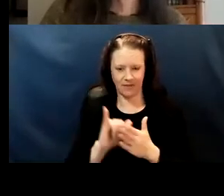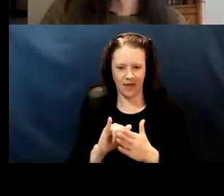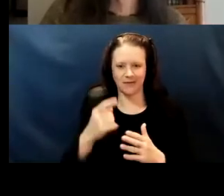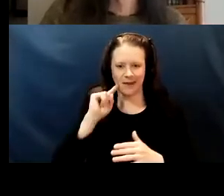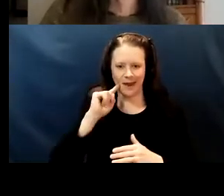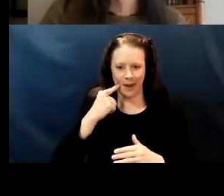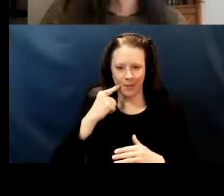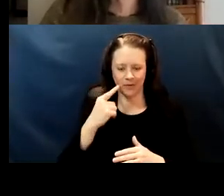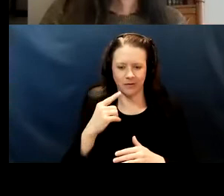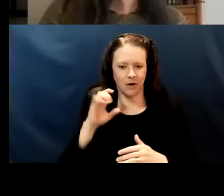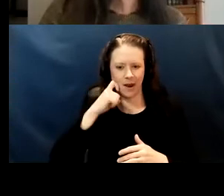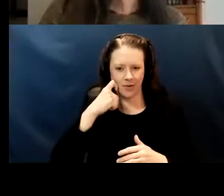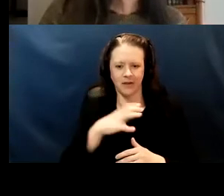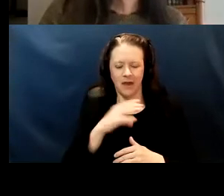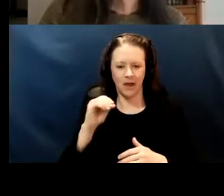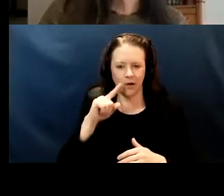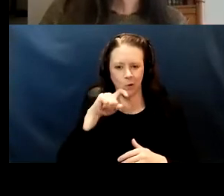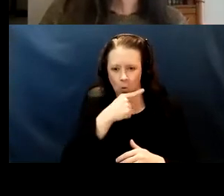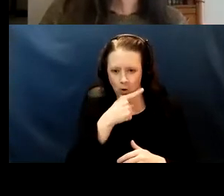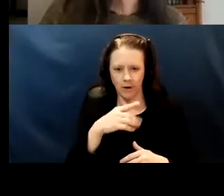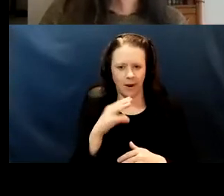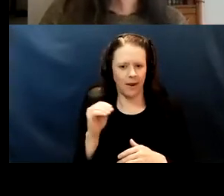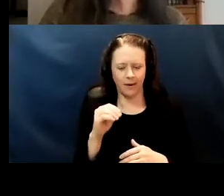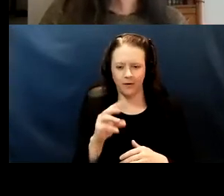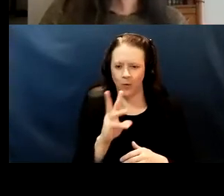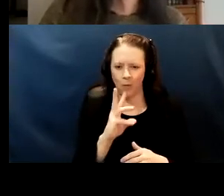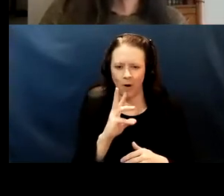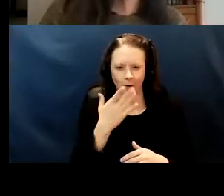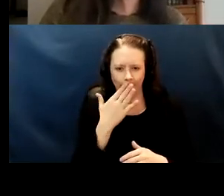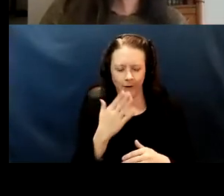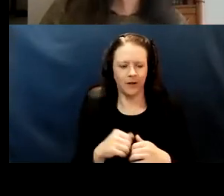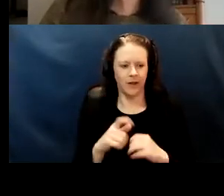with water color. And looks like somebody at the bottom is sharing